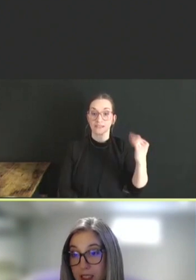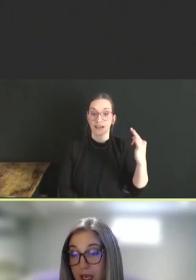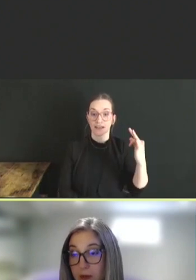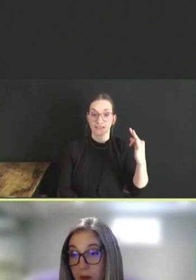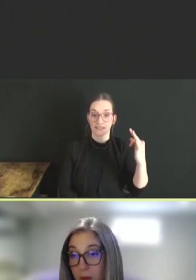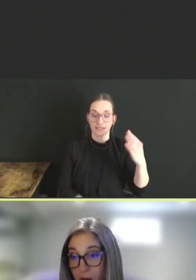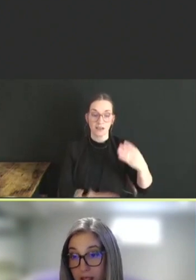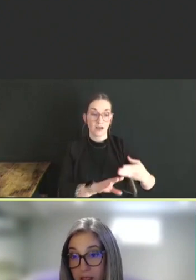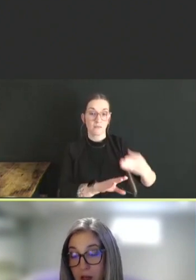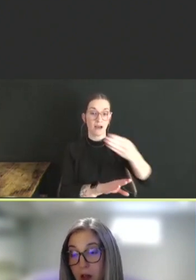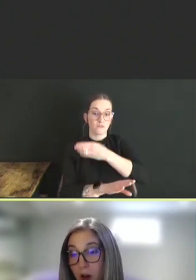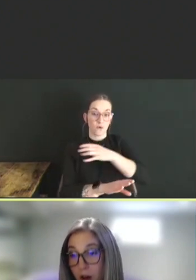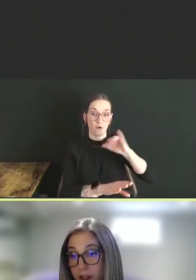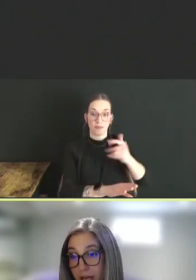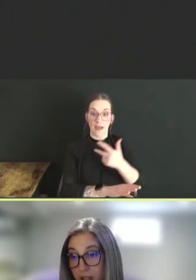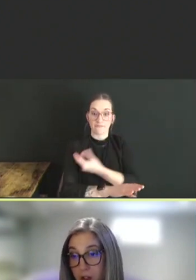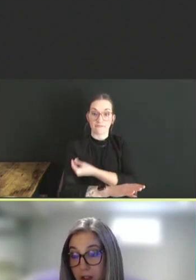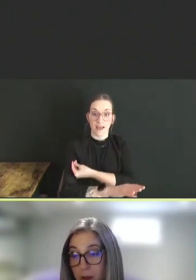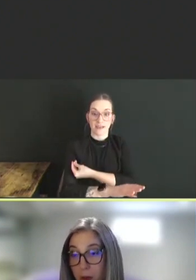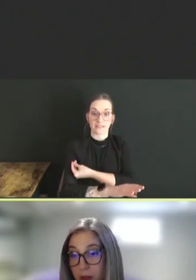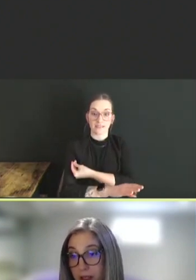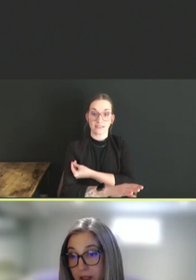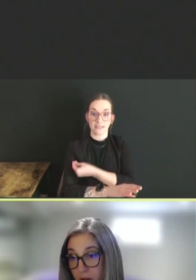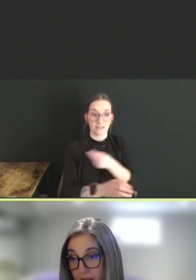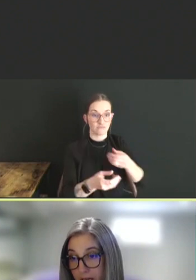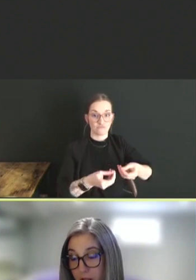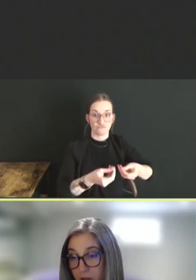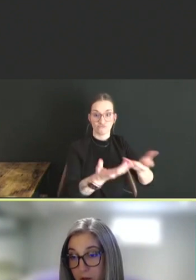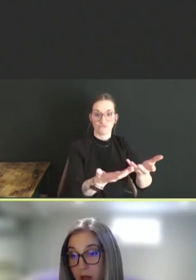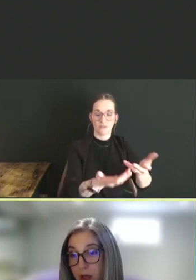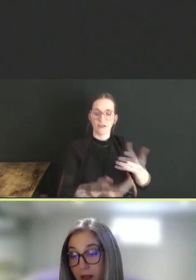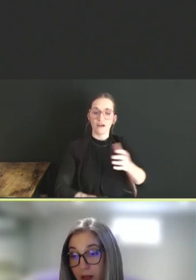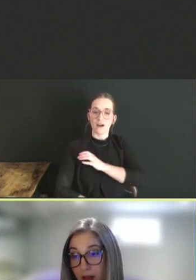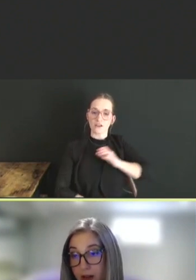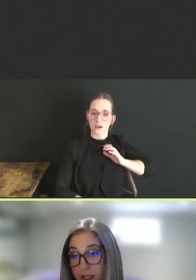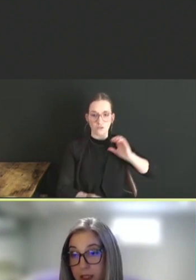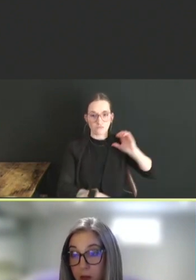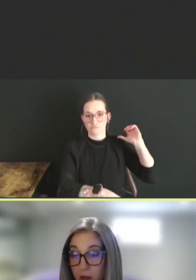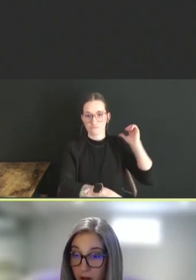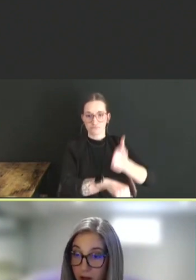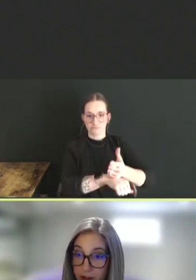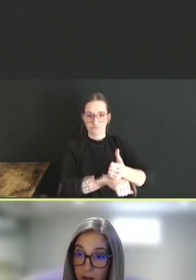came to market, Congress actually put into statute that that vaccine would fall under